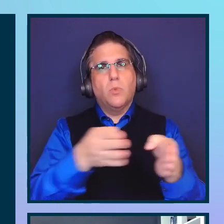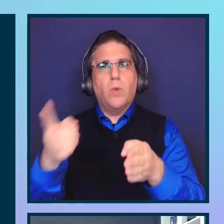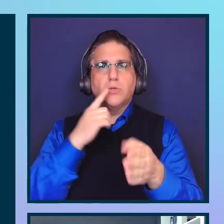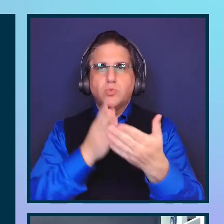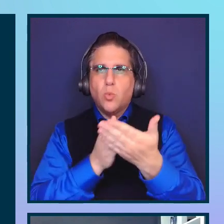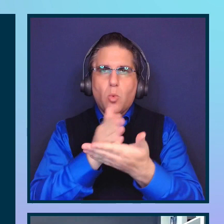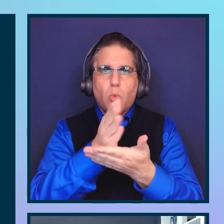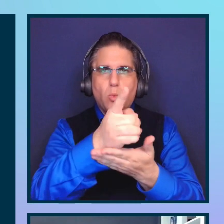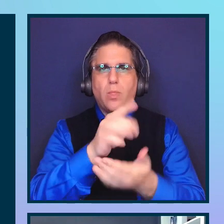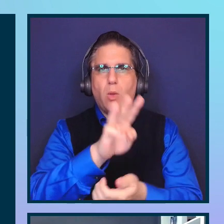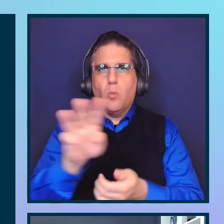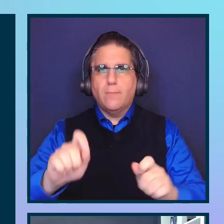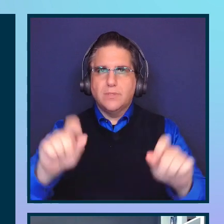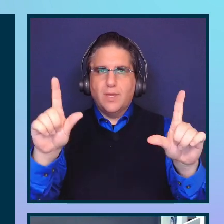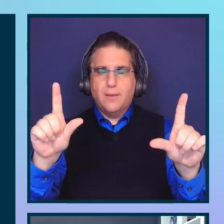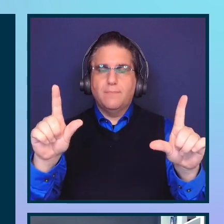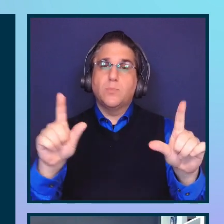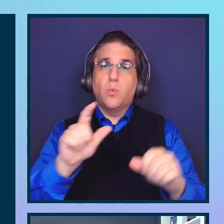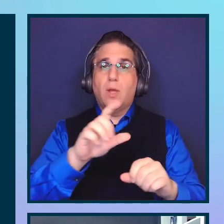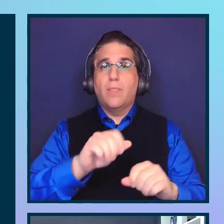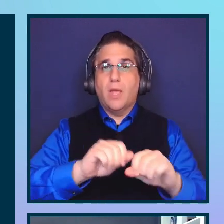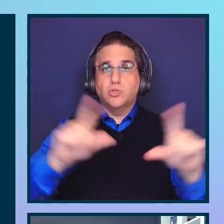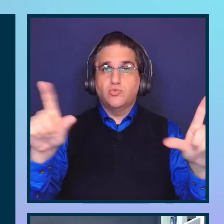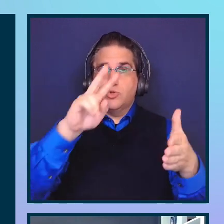or they can say, list all of the links that are in this page.